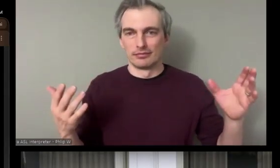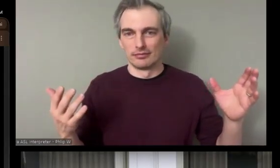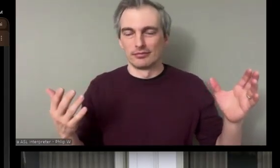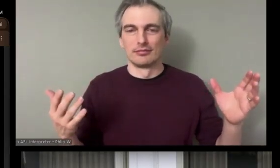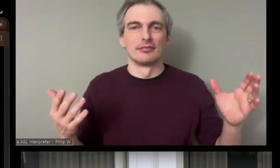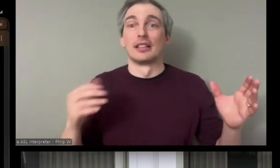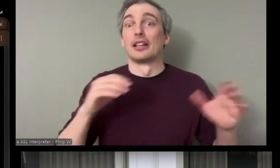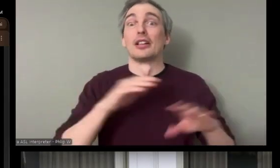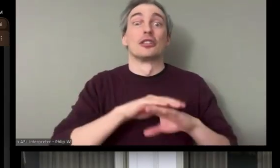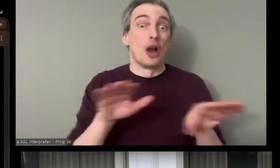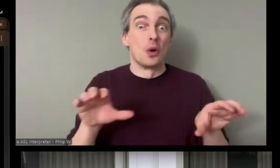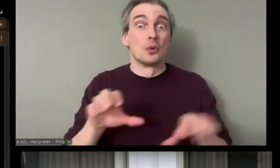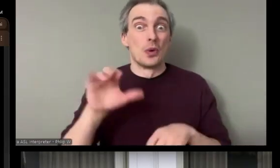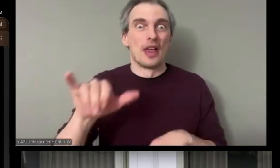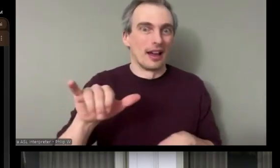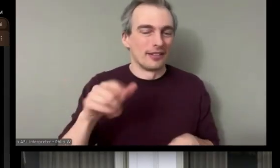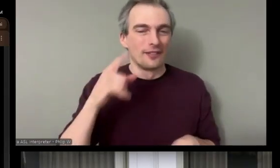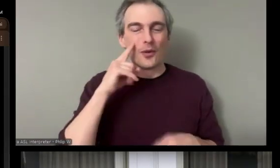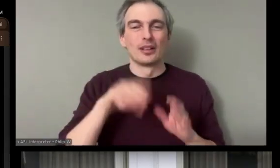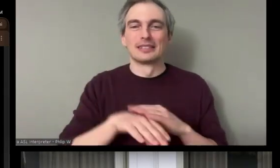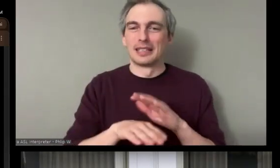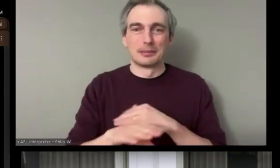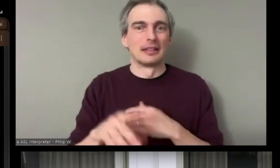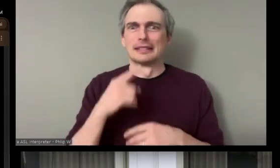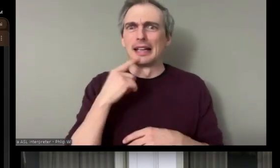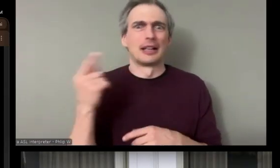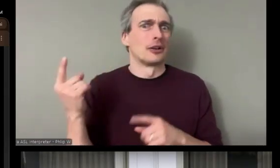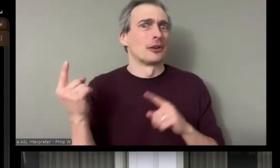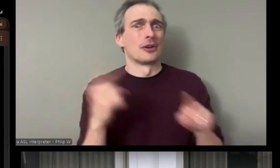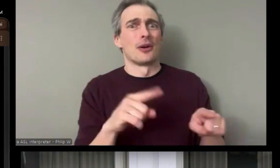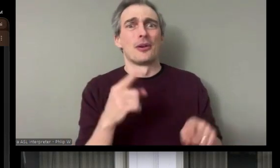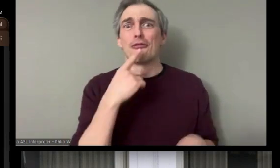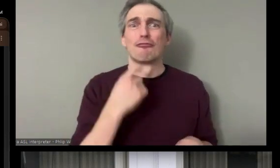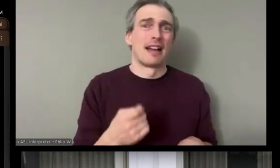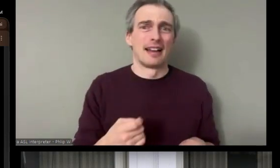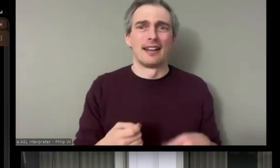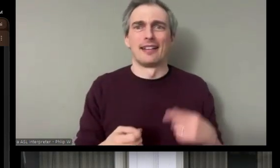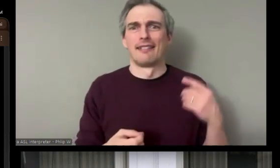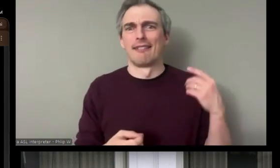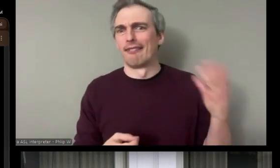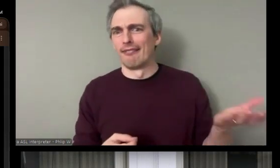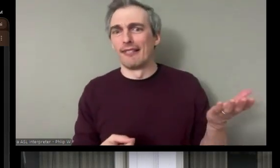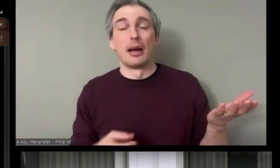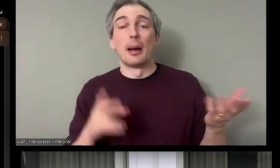Like... If you say go to the red area... Someone that can't discern red is